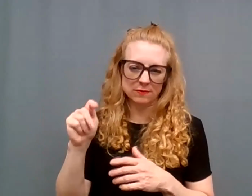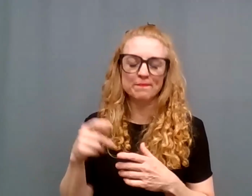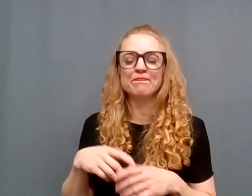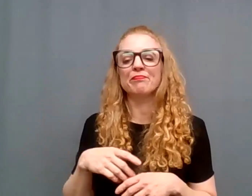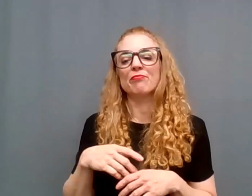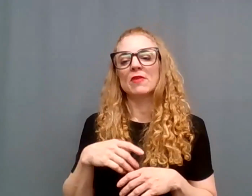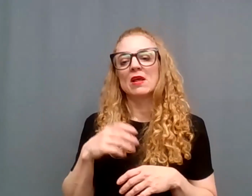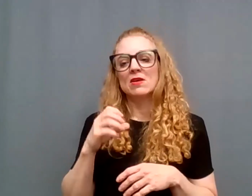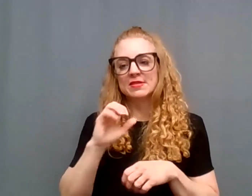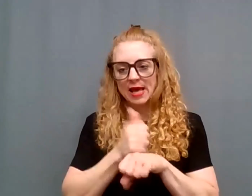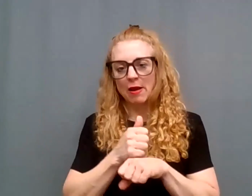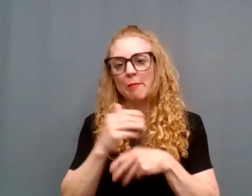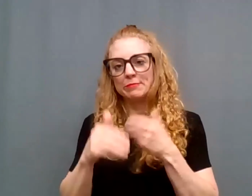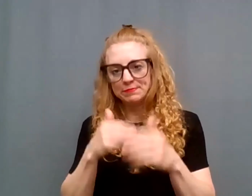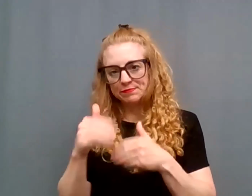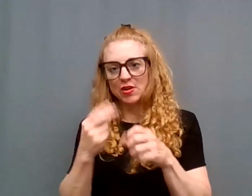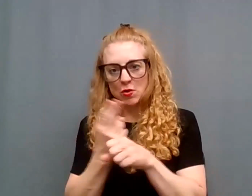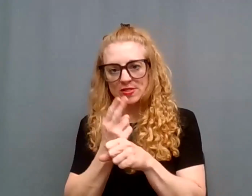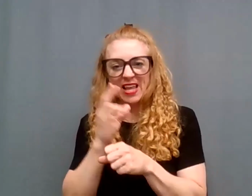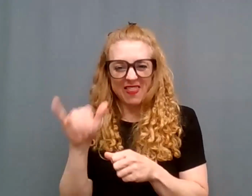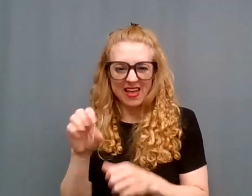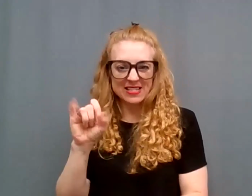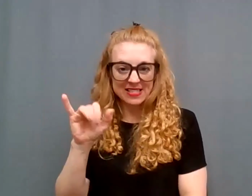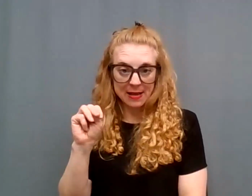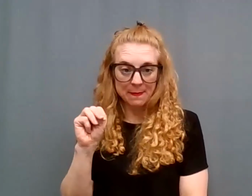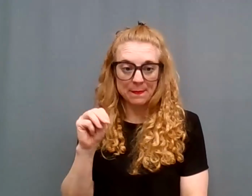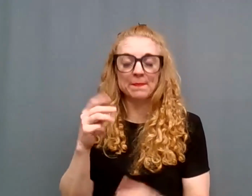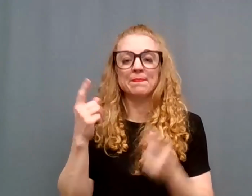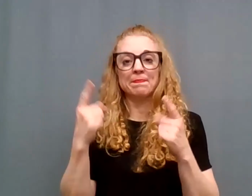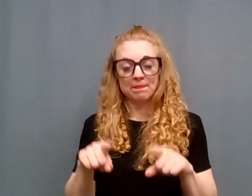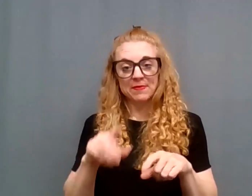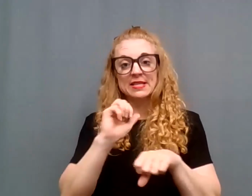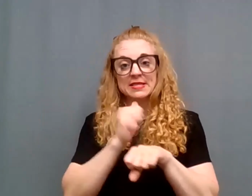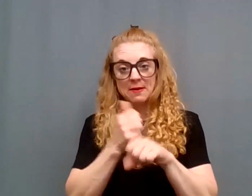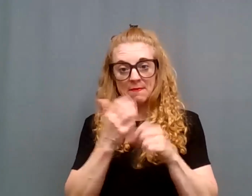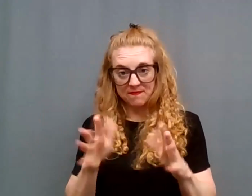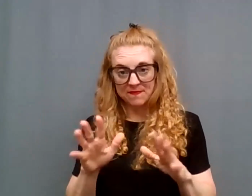account setup process using that Sim and then once it's set up and you've responded I think they send